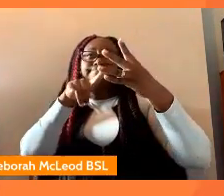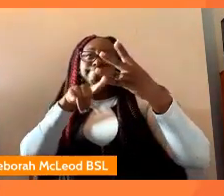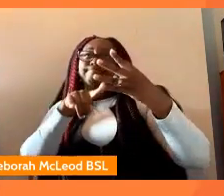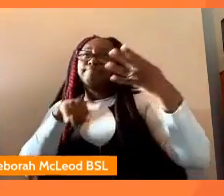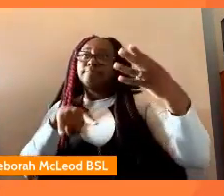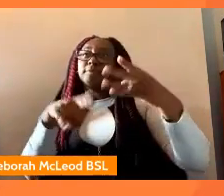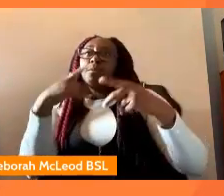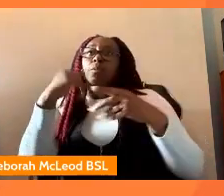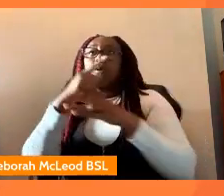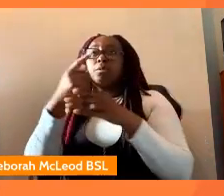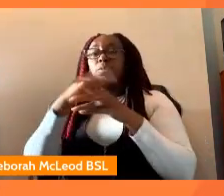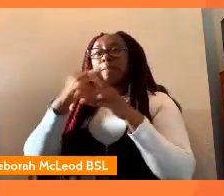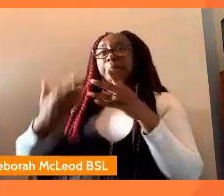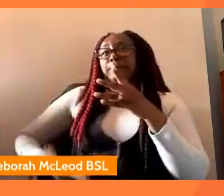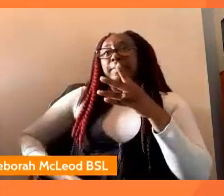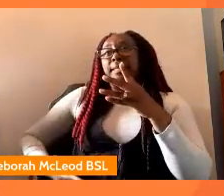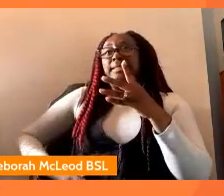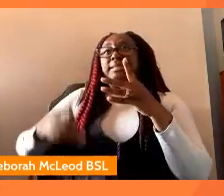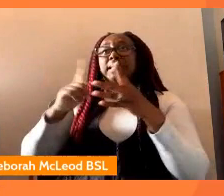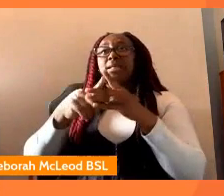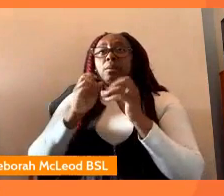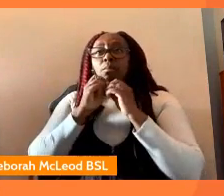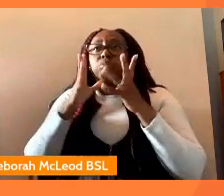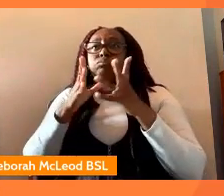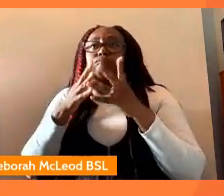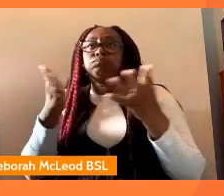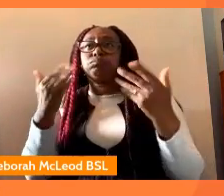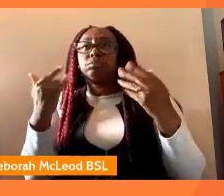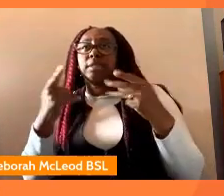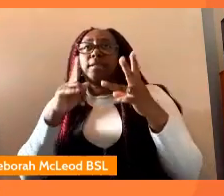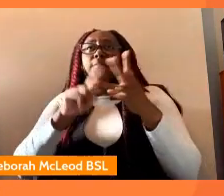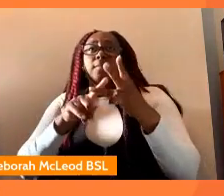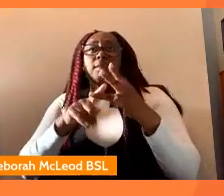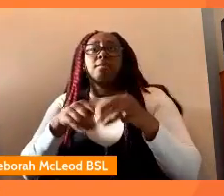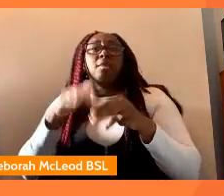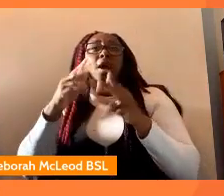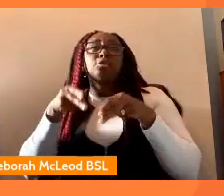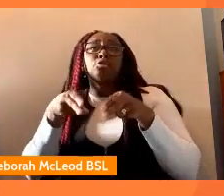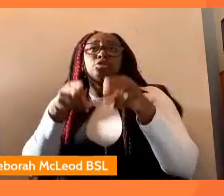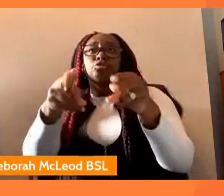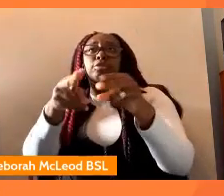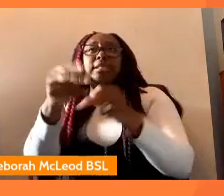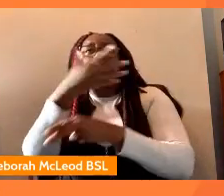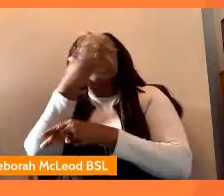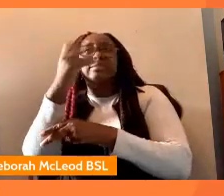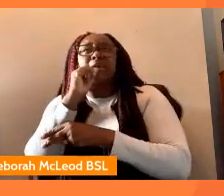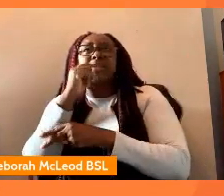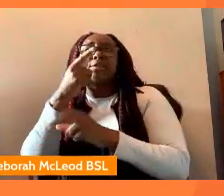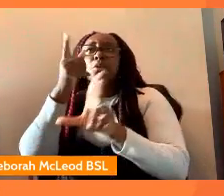Industry, 'Blowing Off Steam', 'The High Street', 'Spirit of Youth' and 'Chains'.